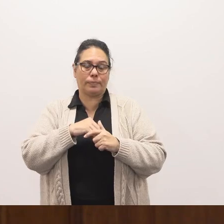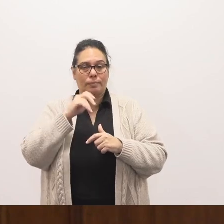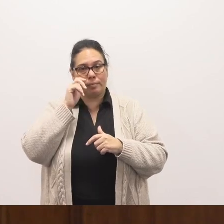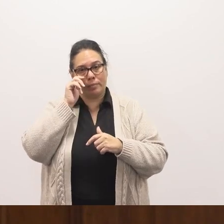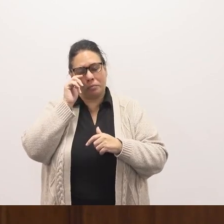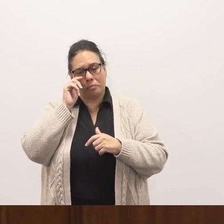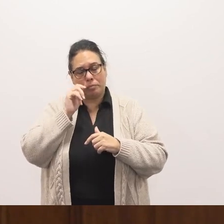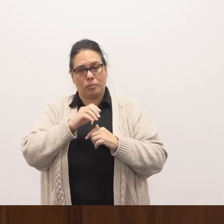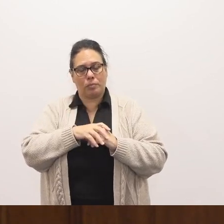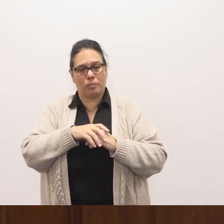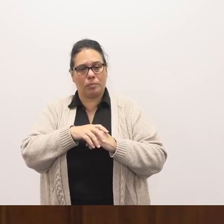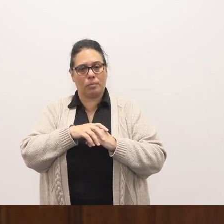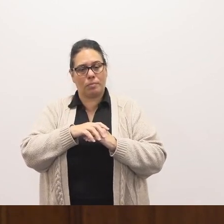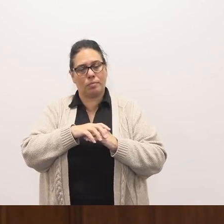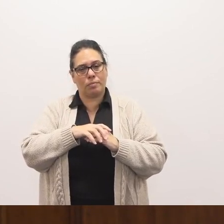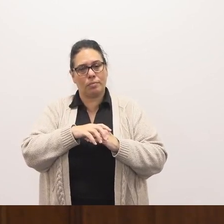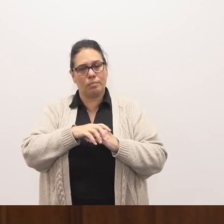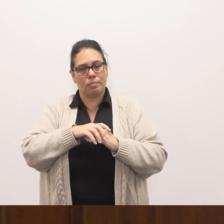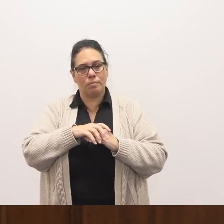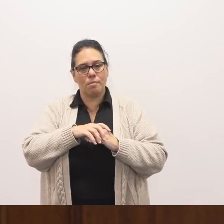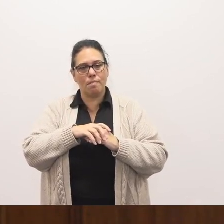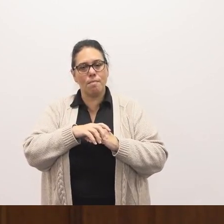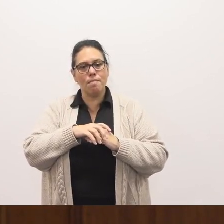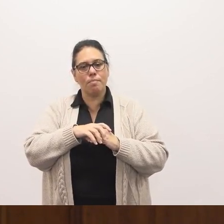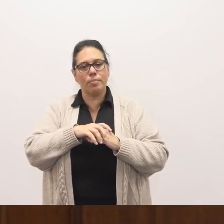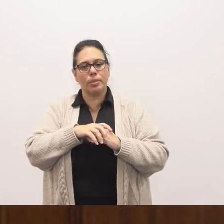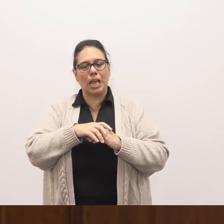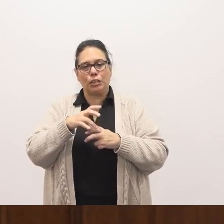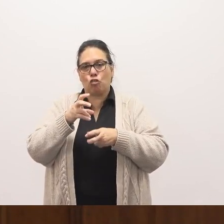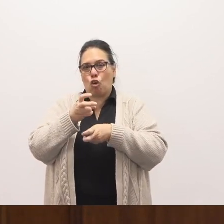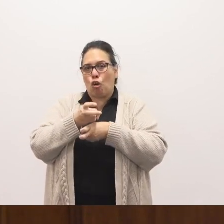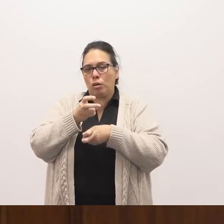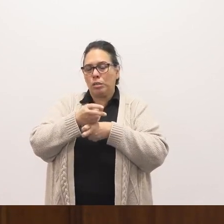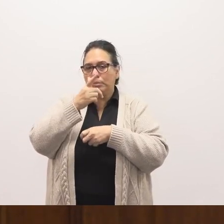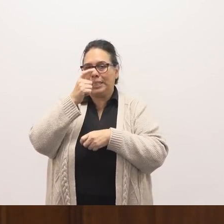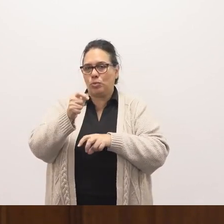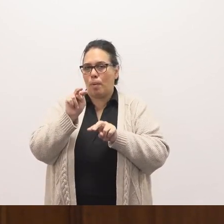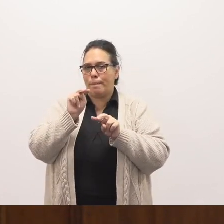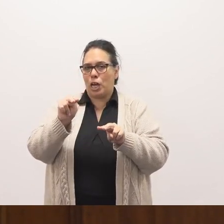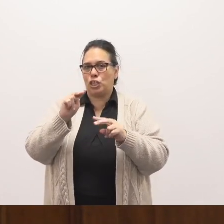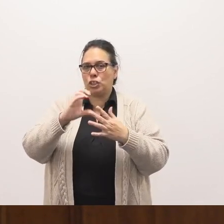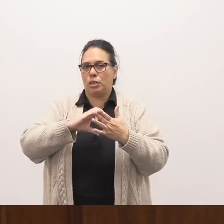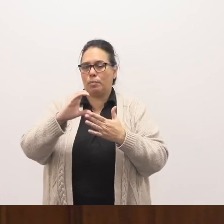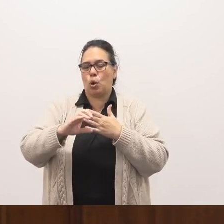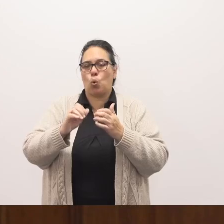I mean, it's hard because we have a monitoring calendar with board goals and it seems like